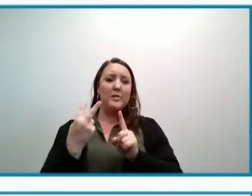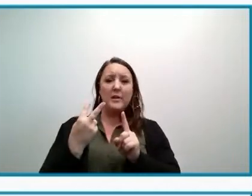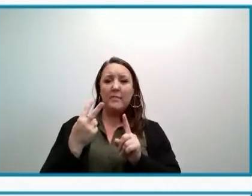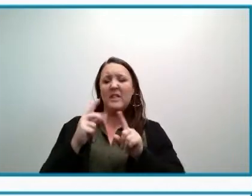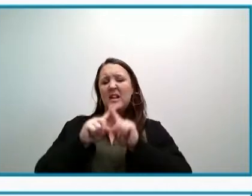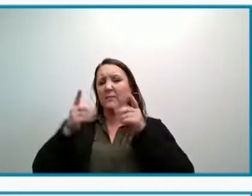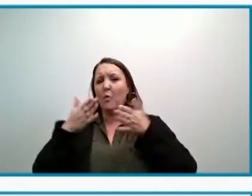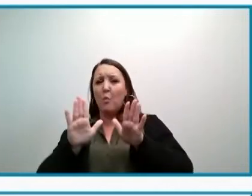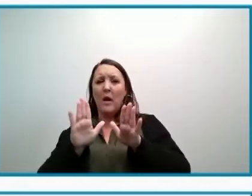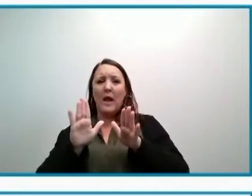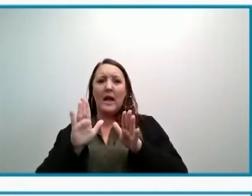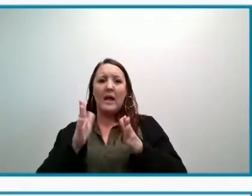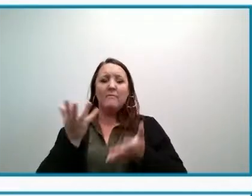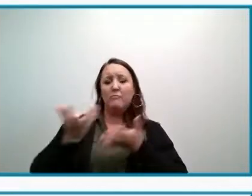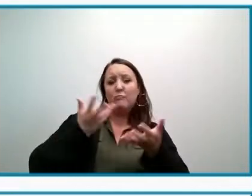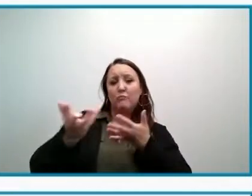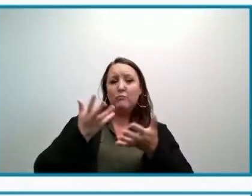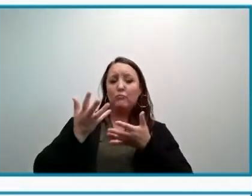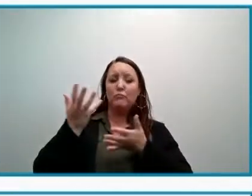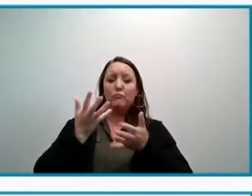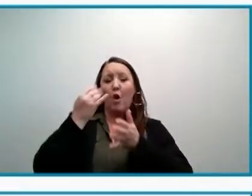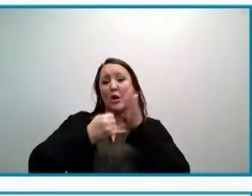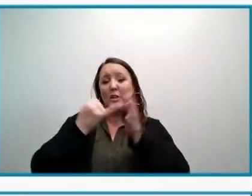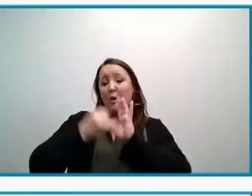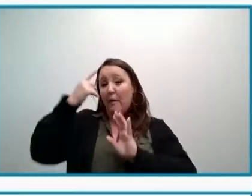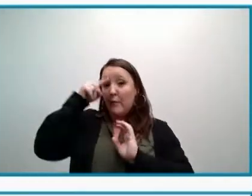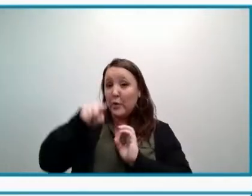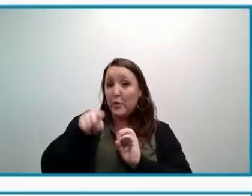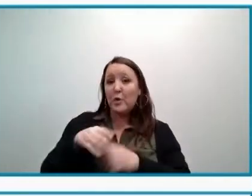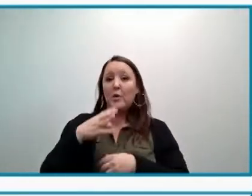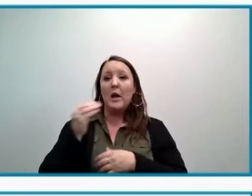artistically for you. And then we'll get back a little bit to,